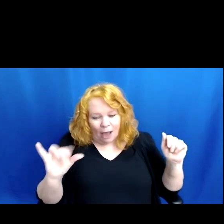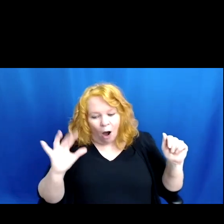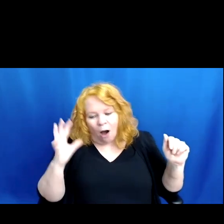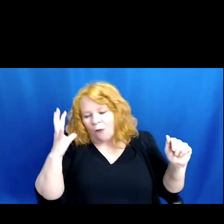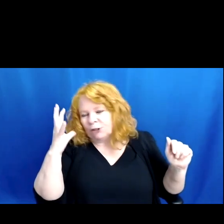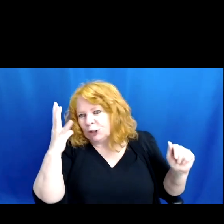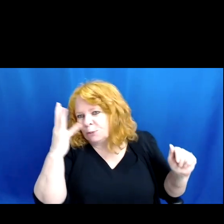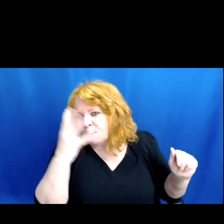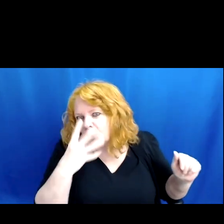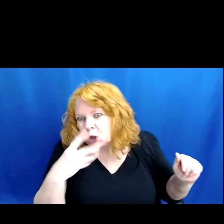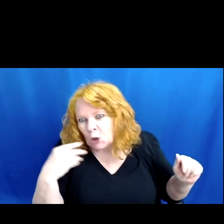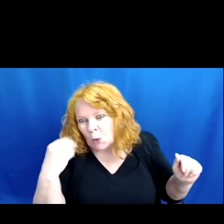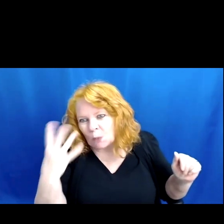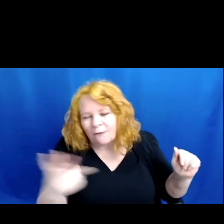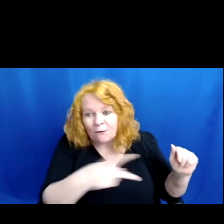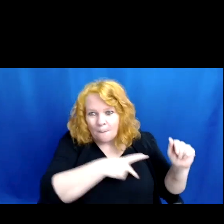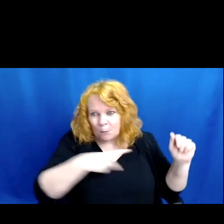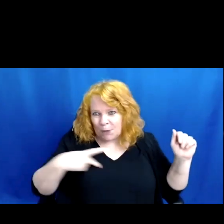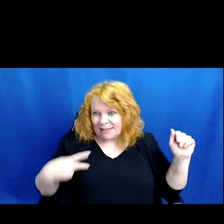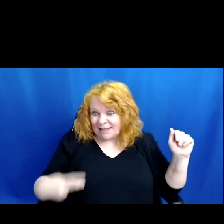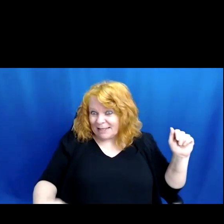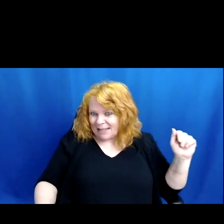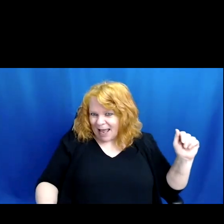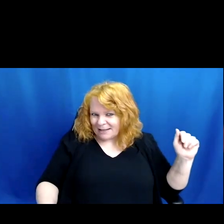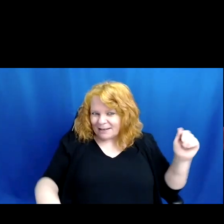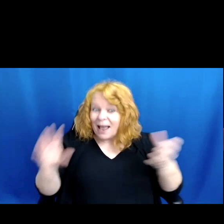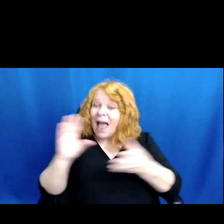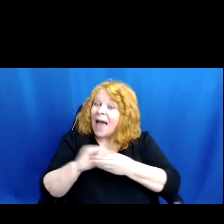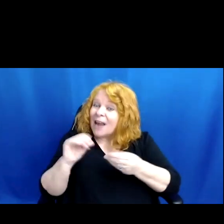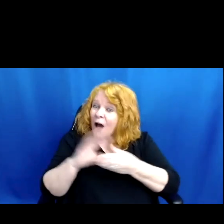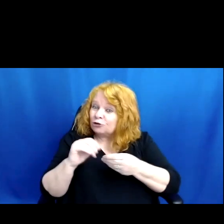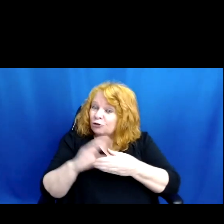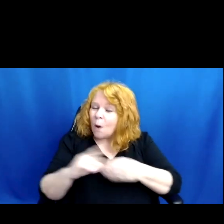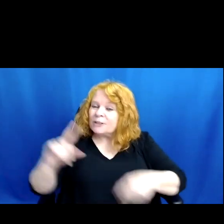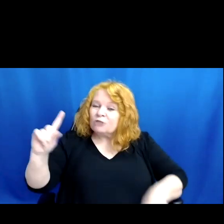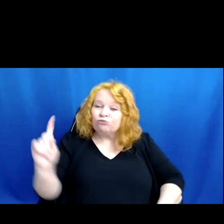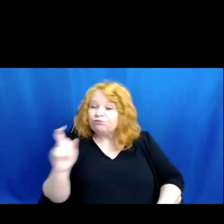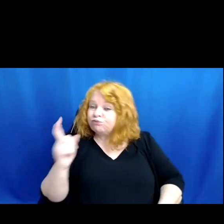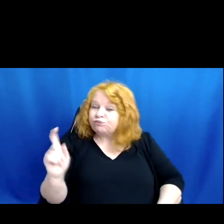And in our story she is trying to get back to America.